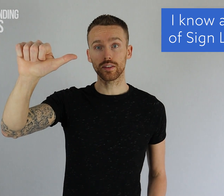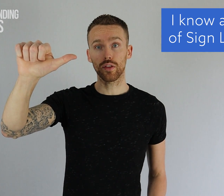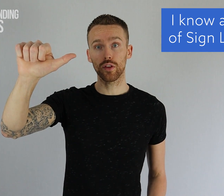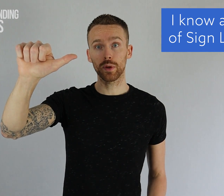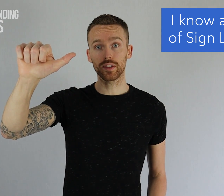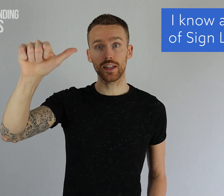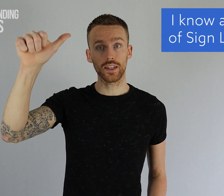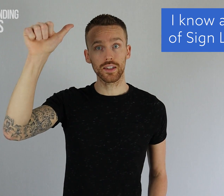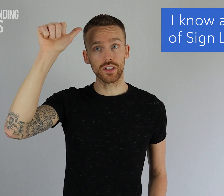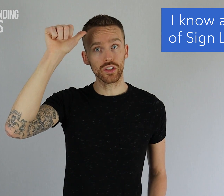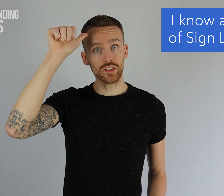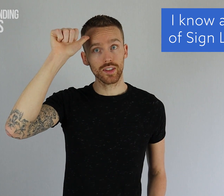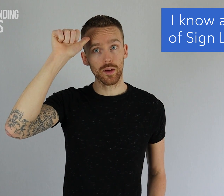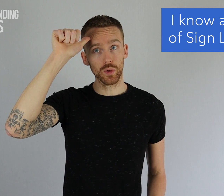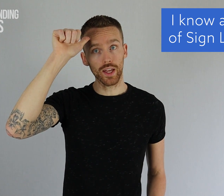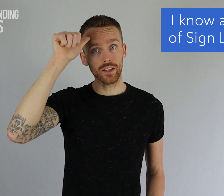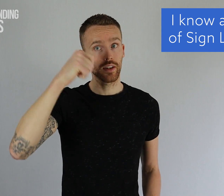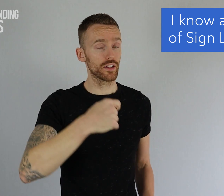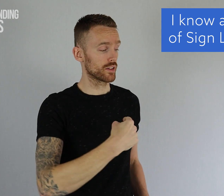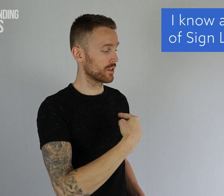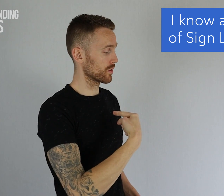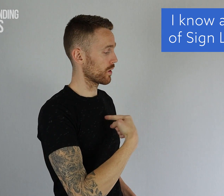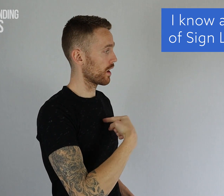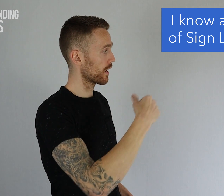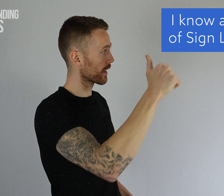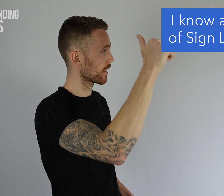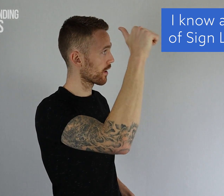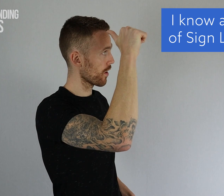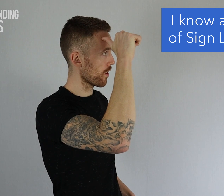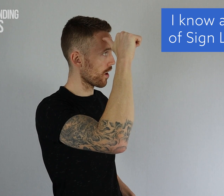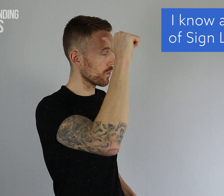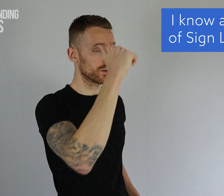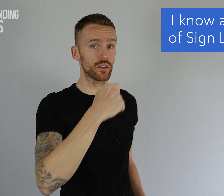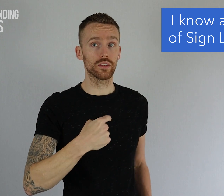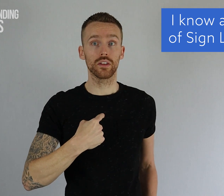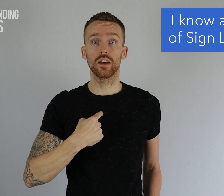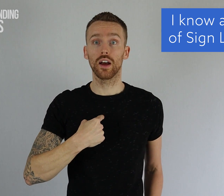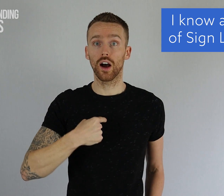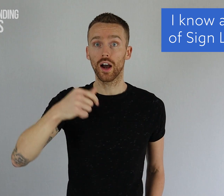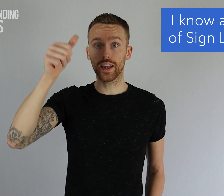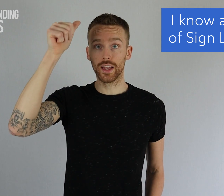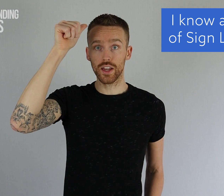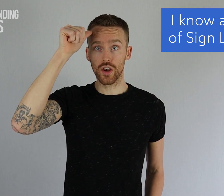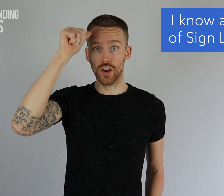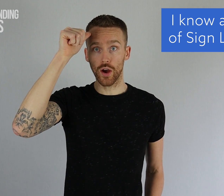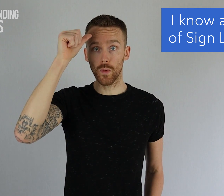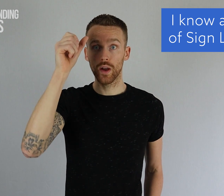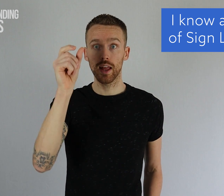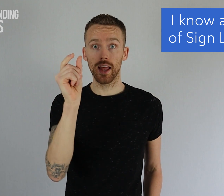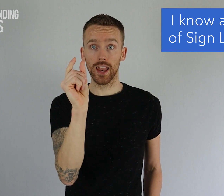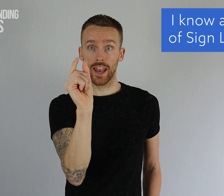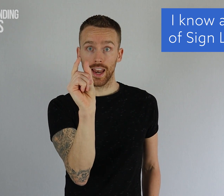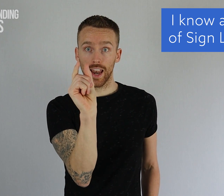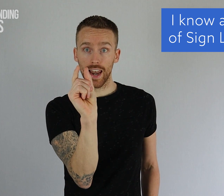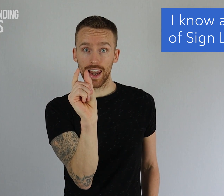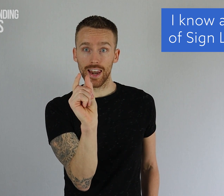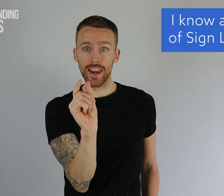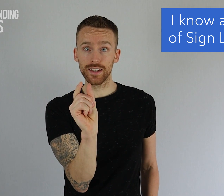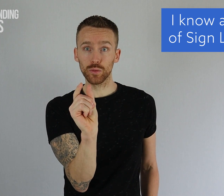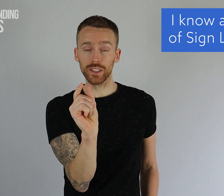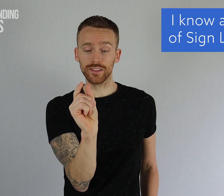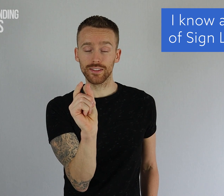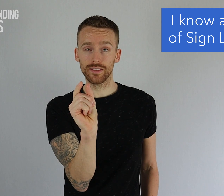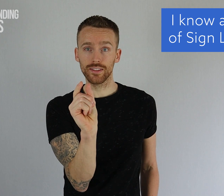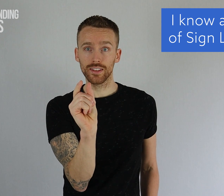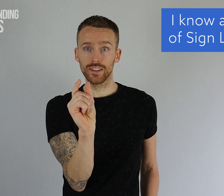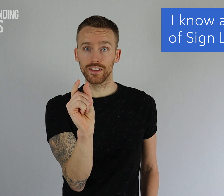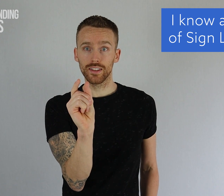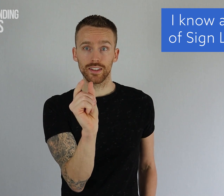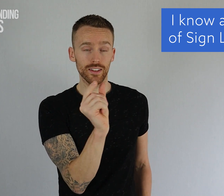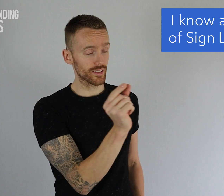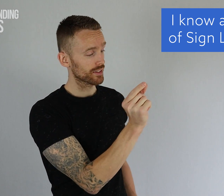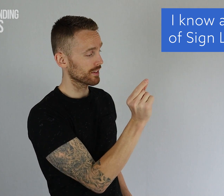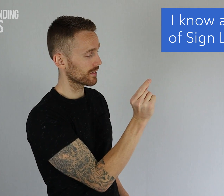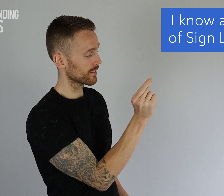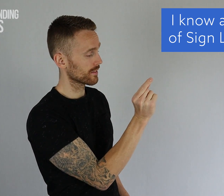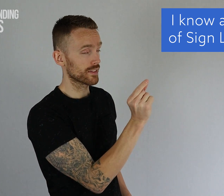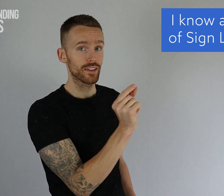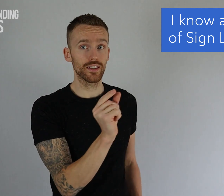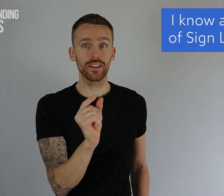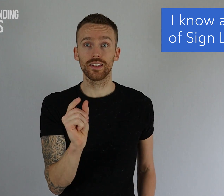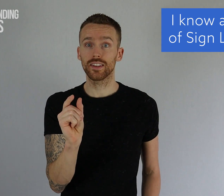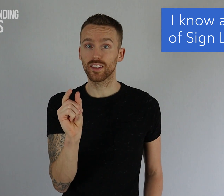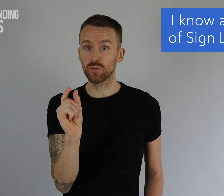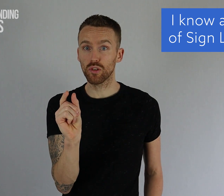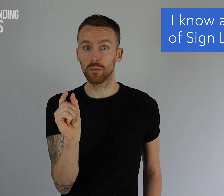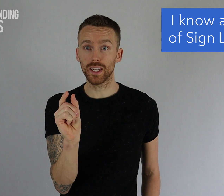a thumb extended and just tap your head. So I know. I know. Little bit. This is probably